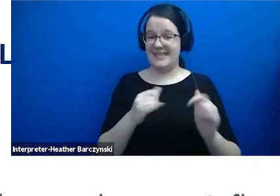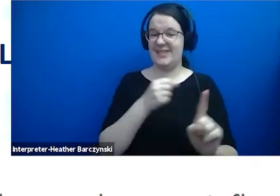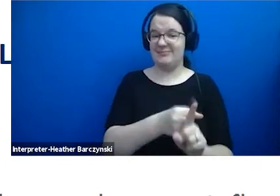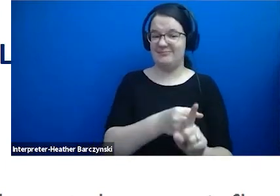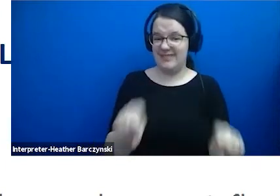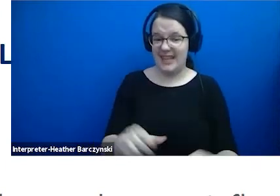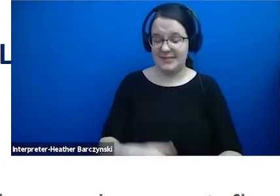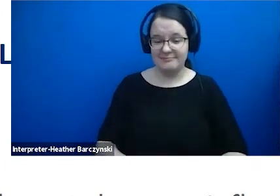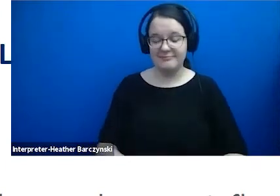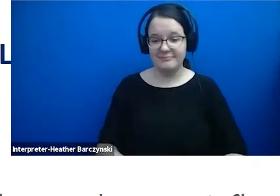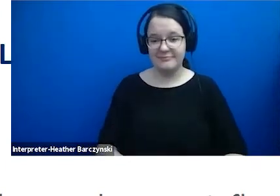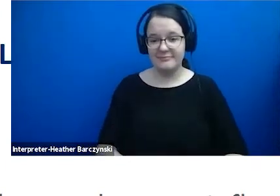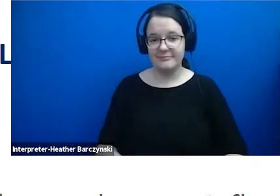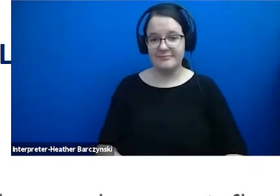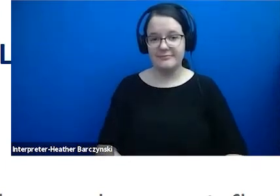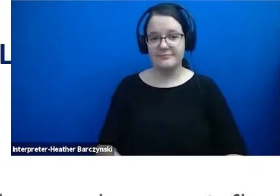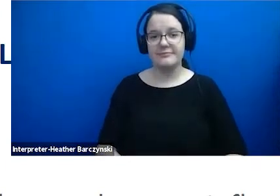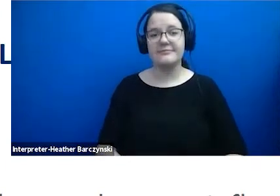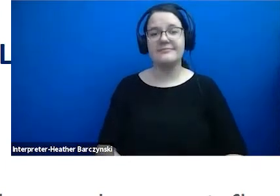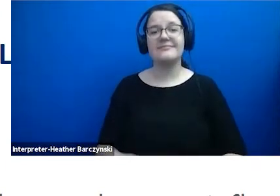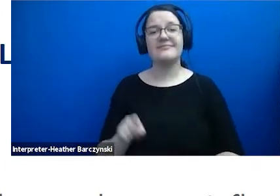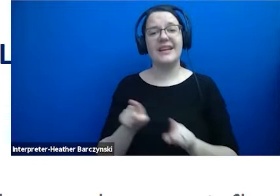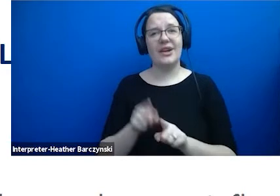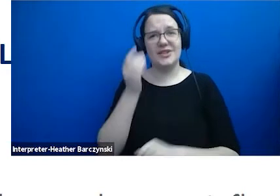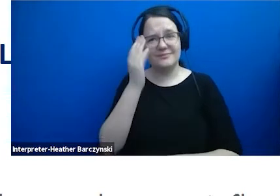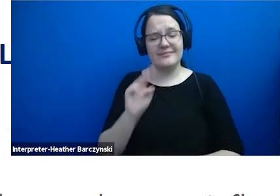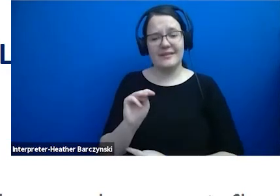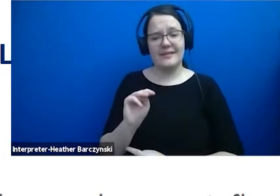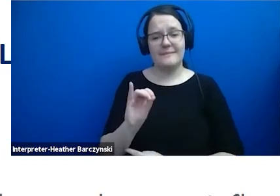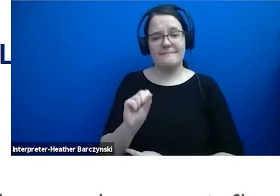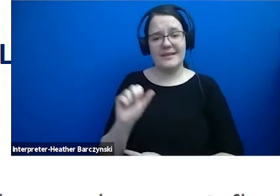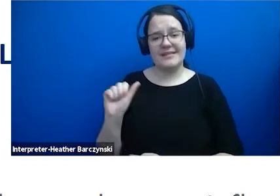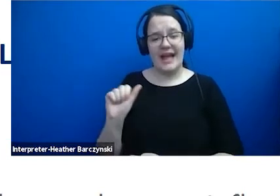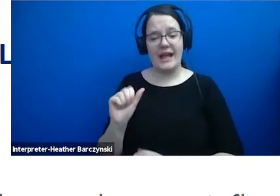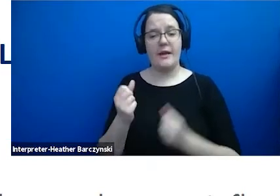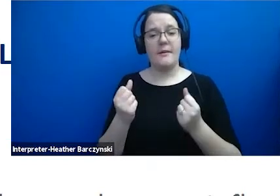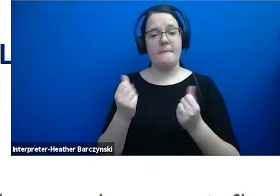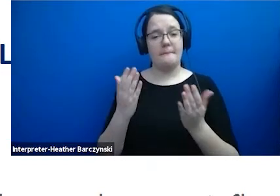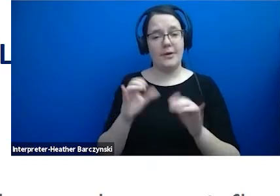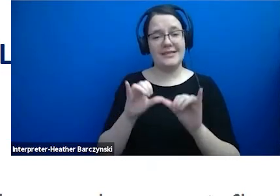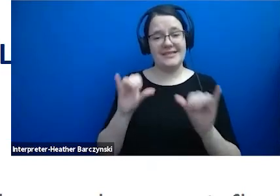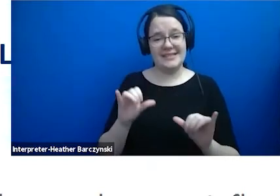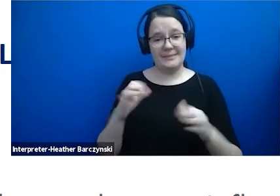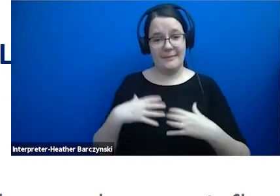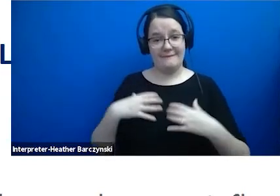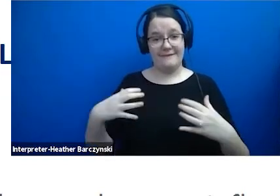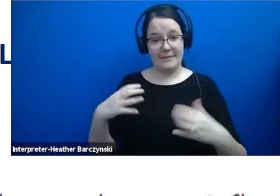me and also miss a or multi-system inflammatory syndrome in adults is also now being reported